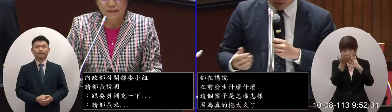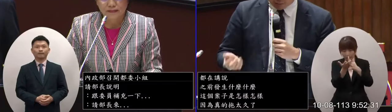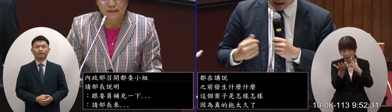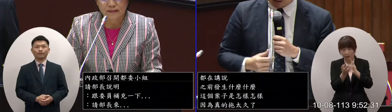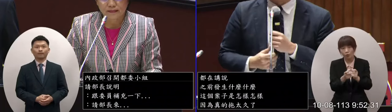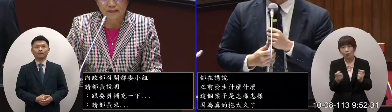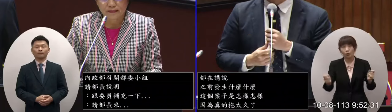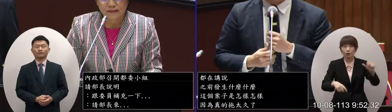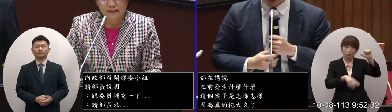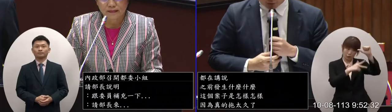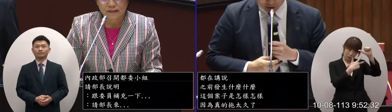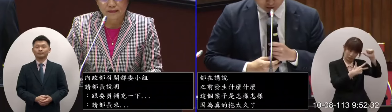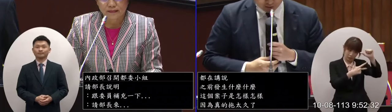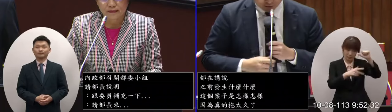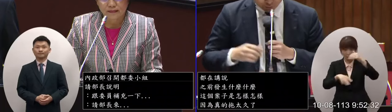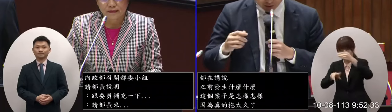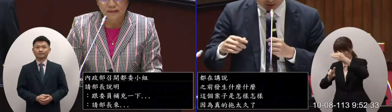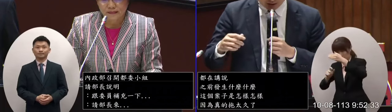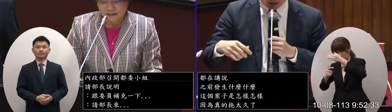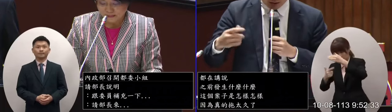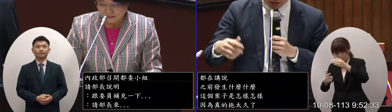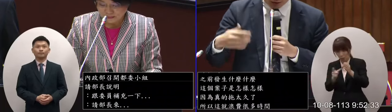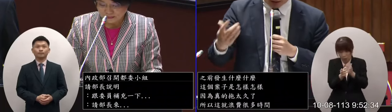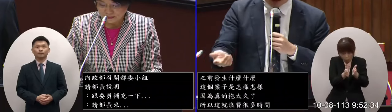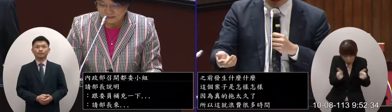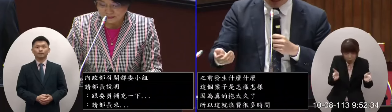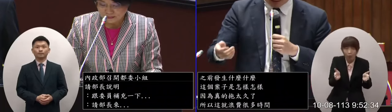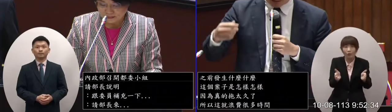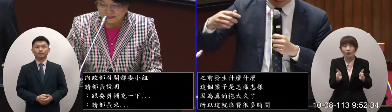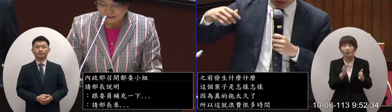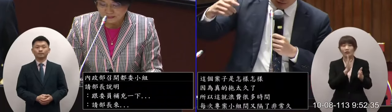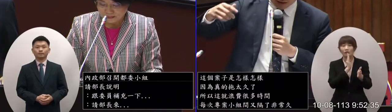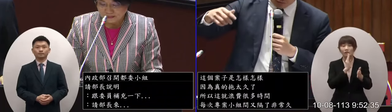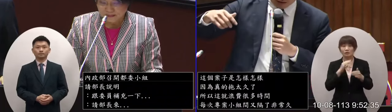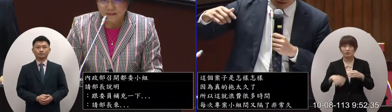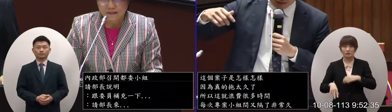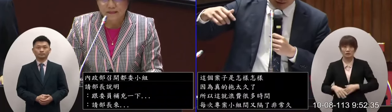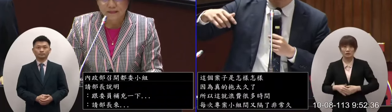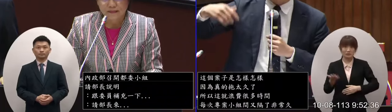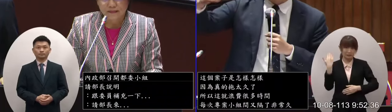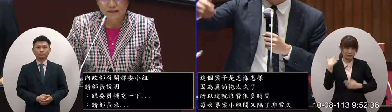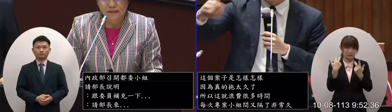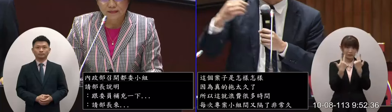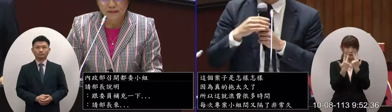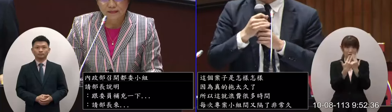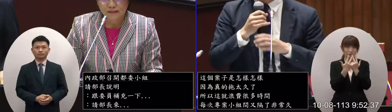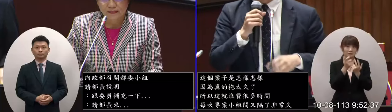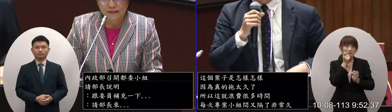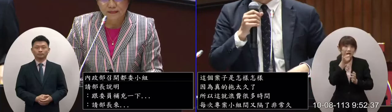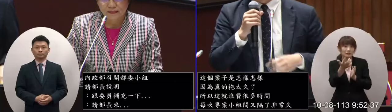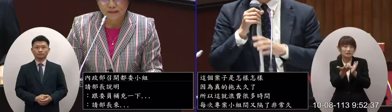then it was scheduled for September 26. Before May 7, the New Taipei City Government reported it to the Ministry of the Interior half a year ago, and